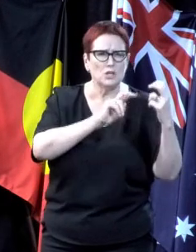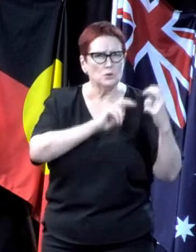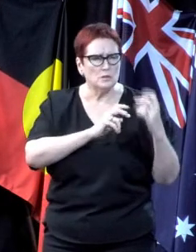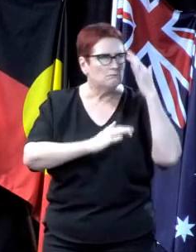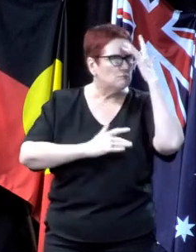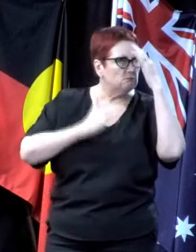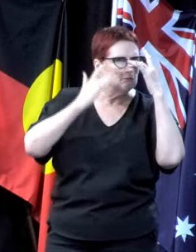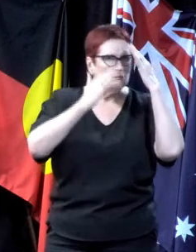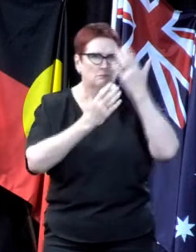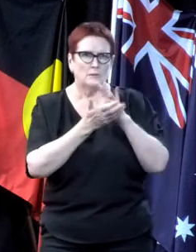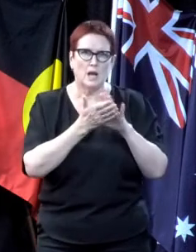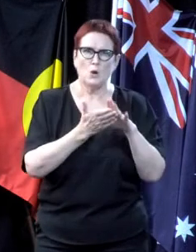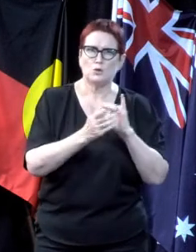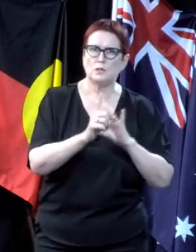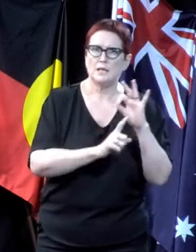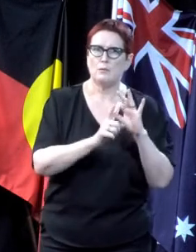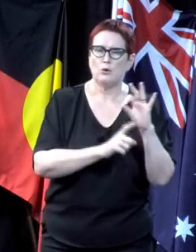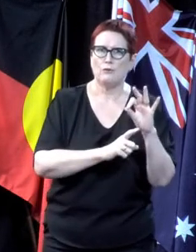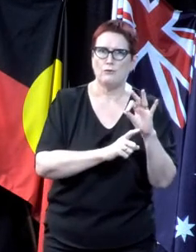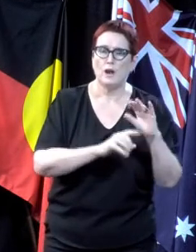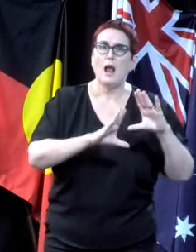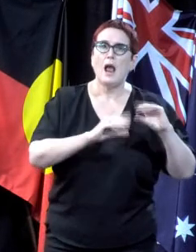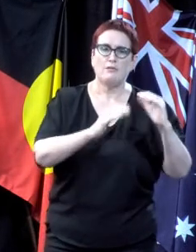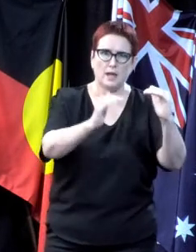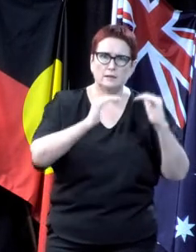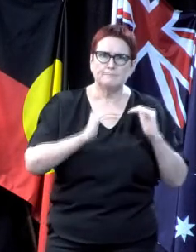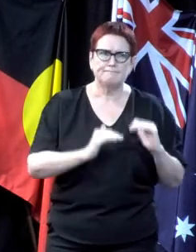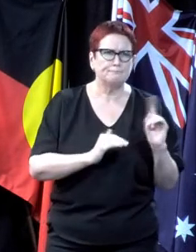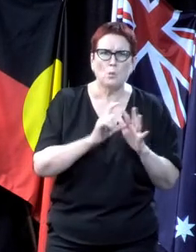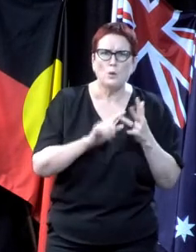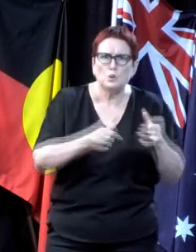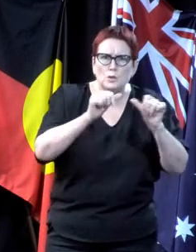And then decide on – okay – the next level of instruction. What’s that going to look like?